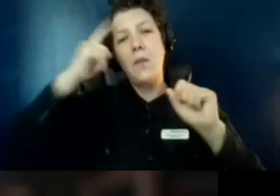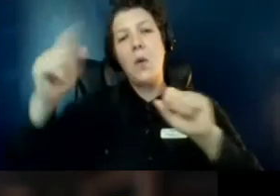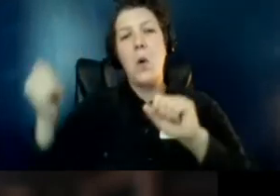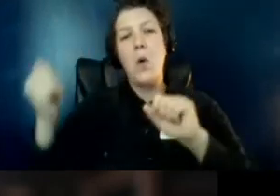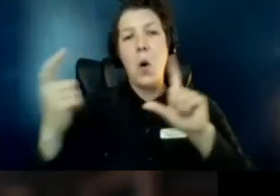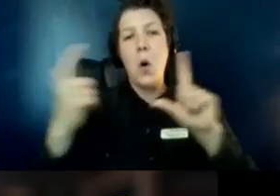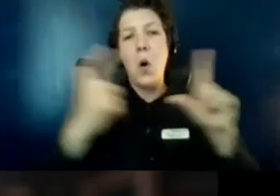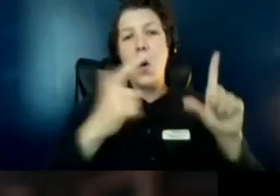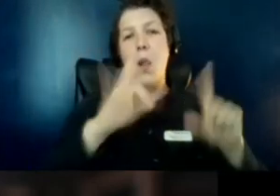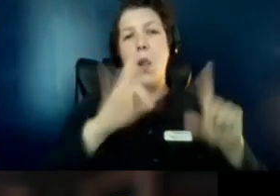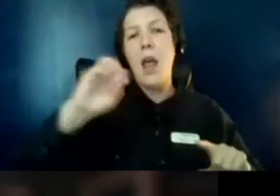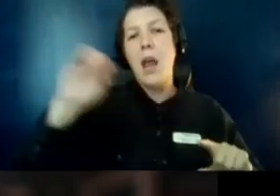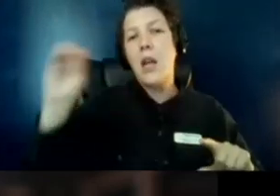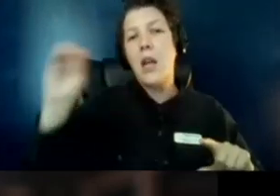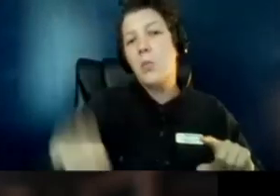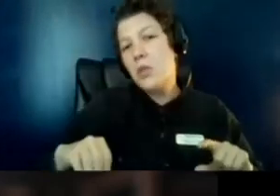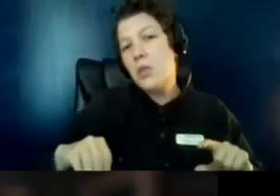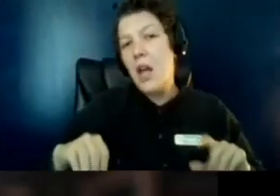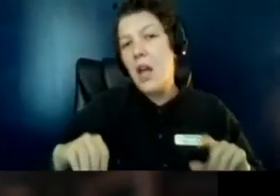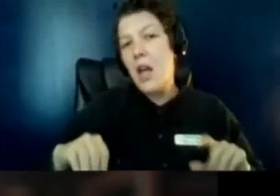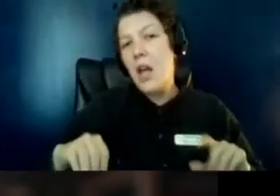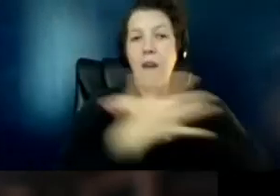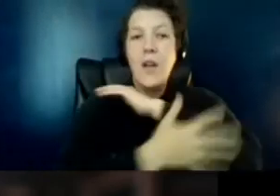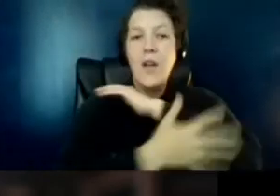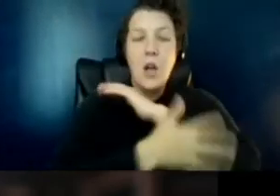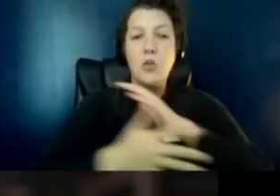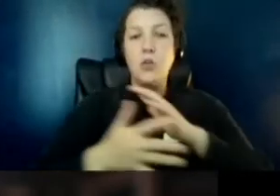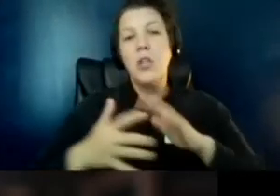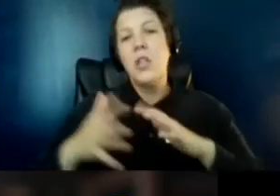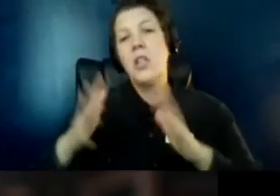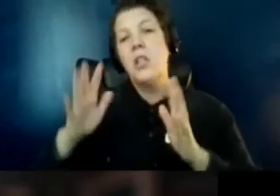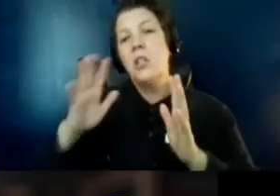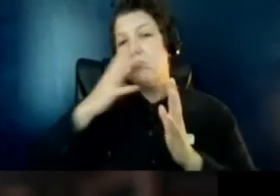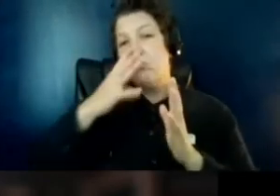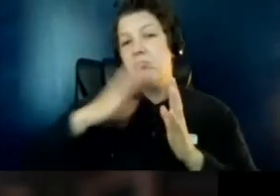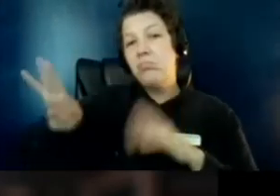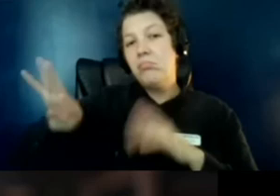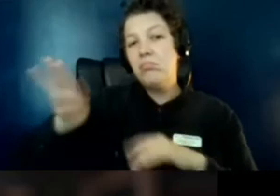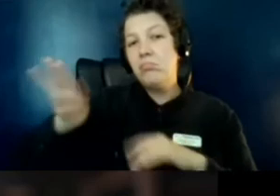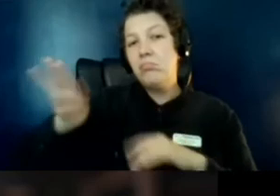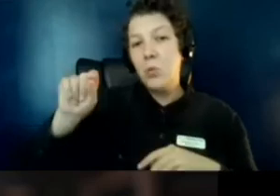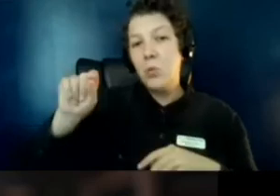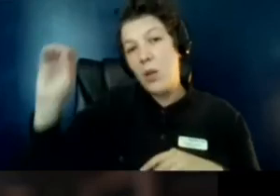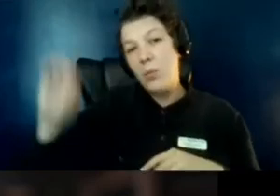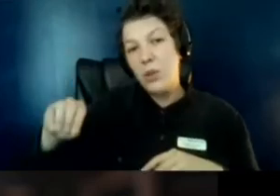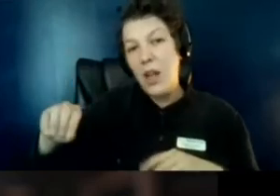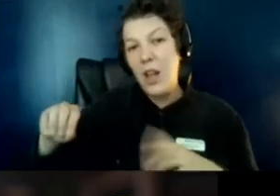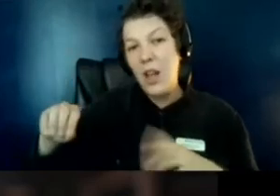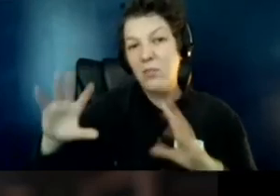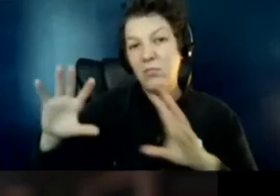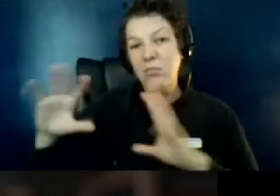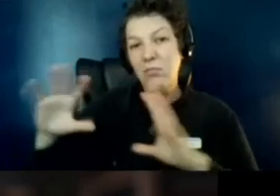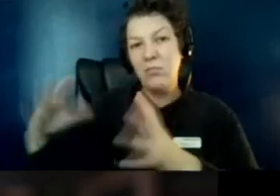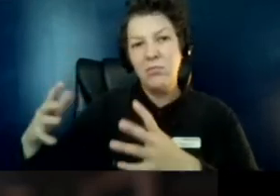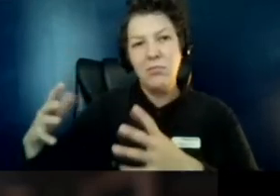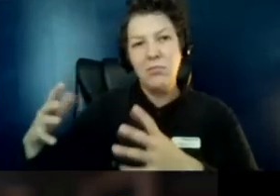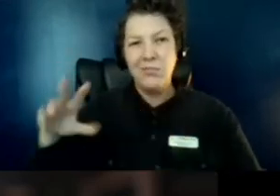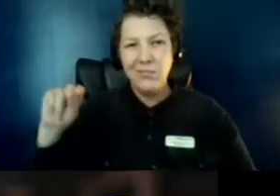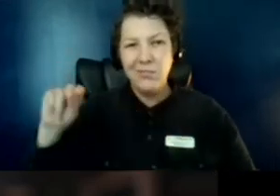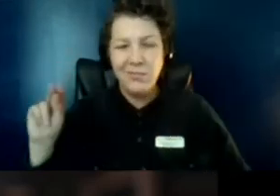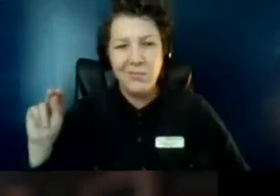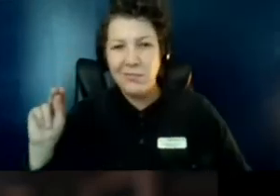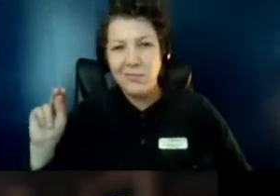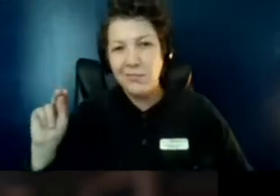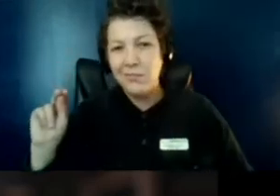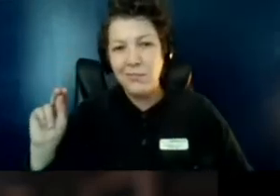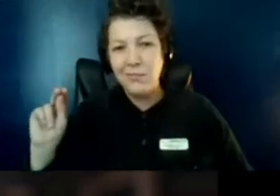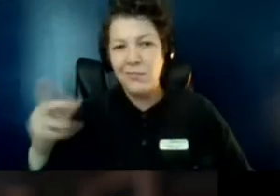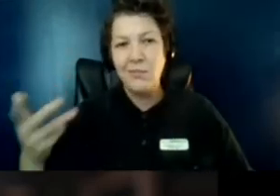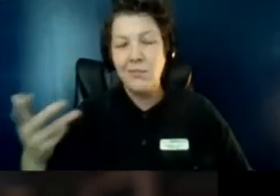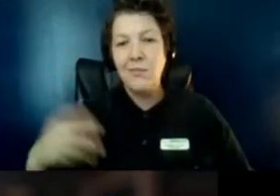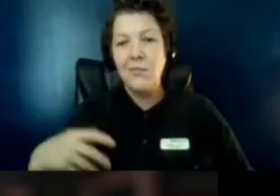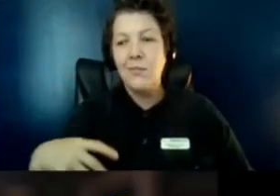to start thinking about the fact that we can no longer say that disability is just that